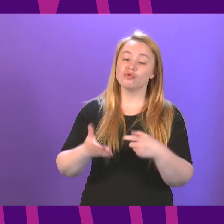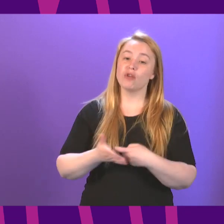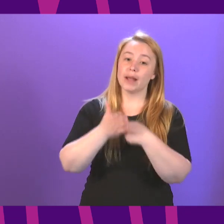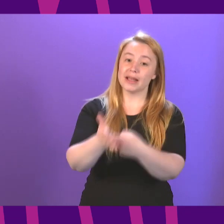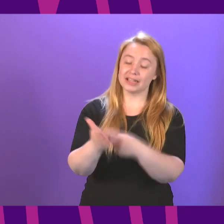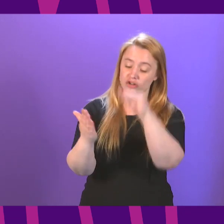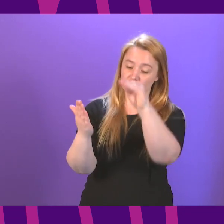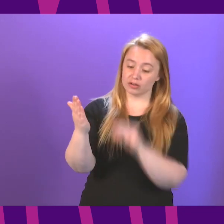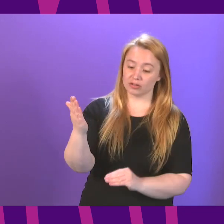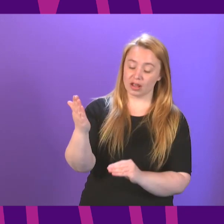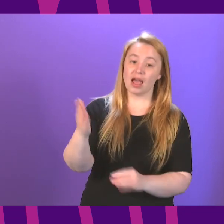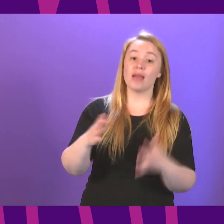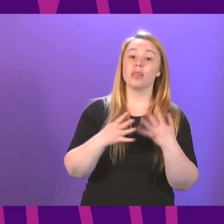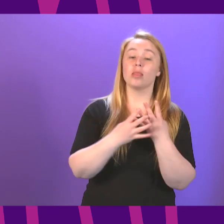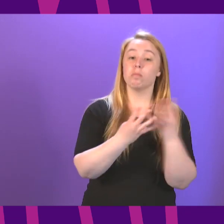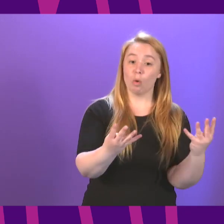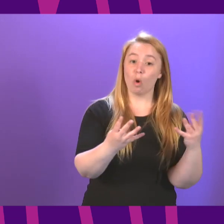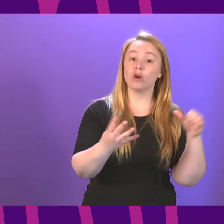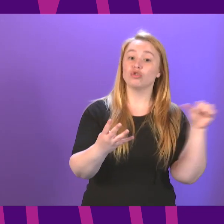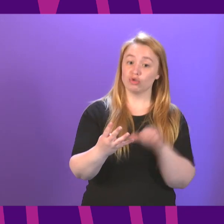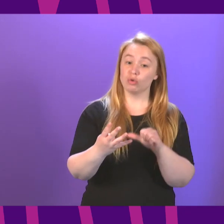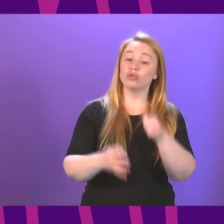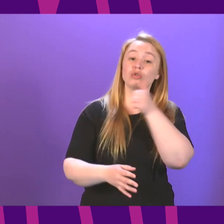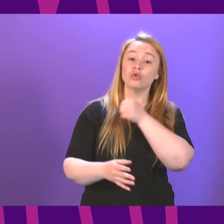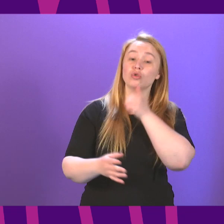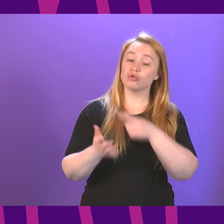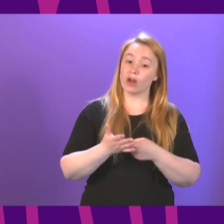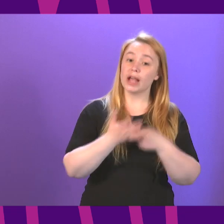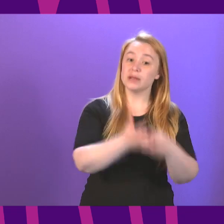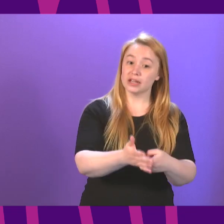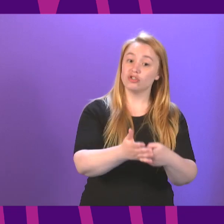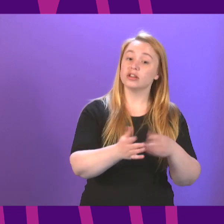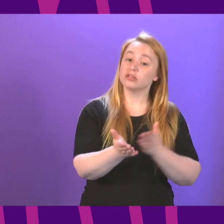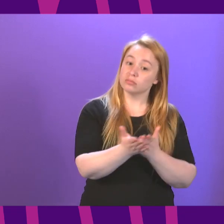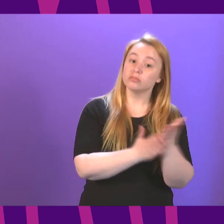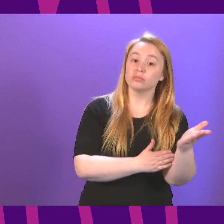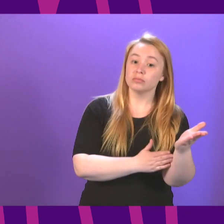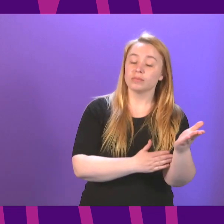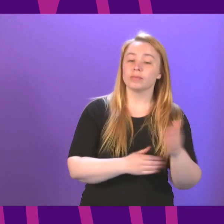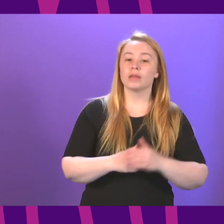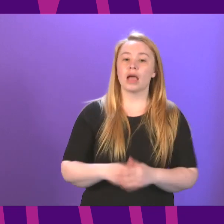the board to take forward and implement. I also welcome the publication of the case note